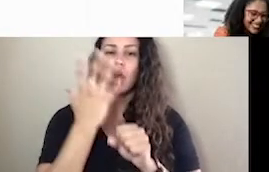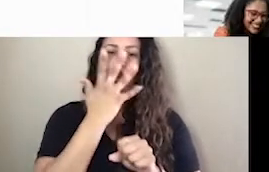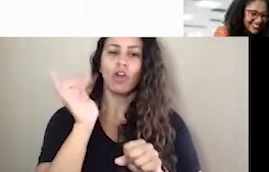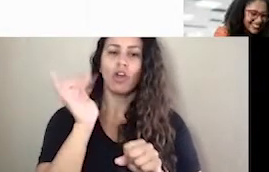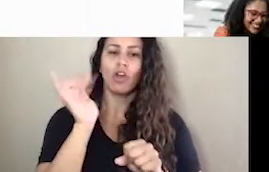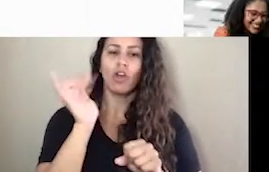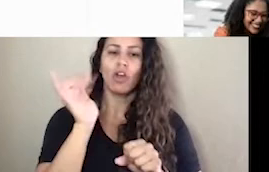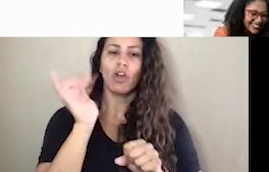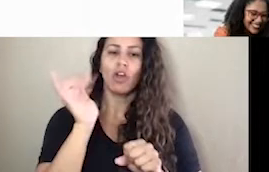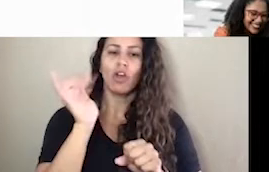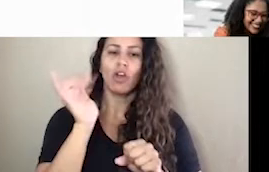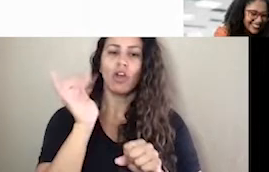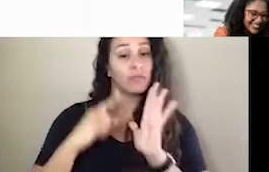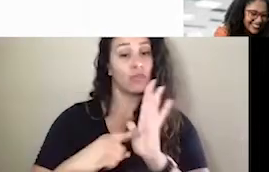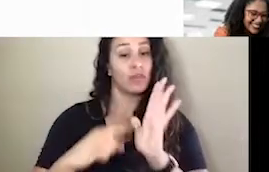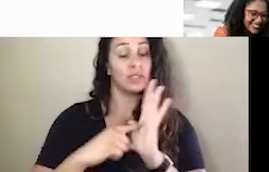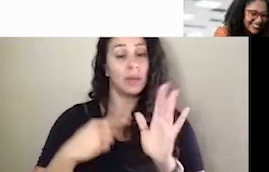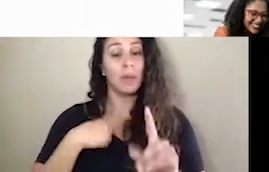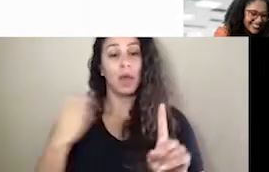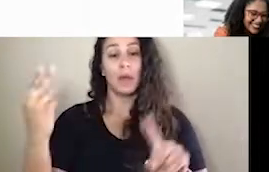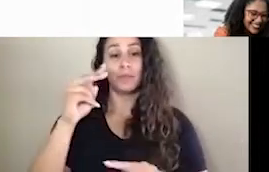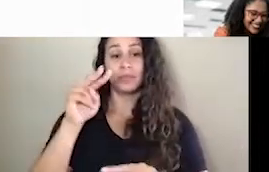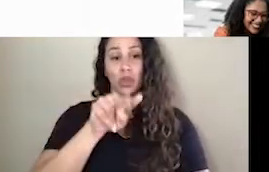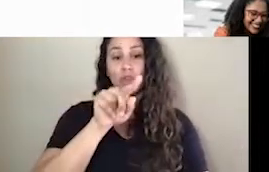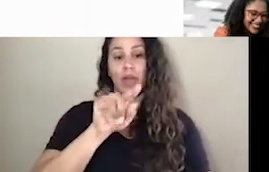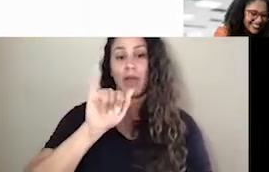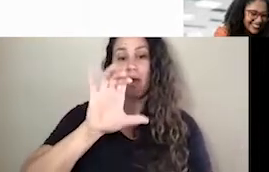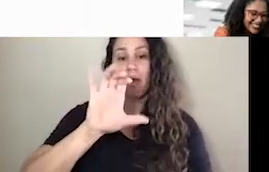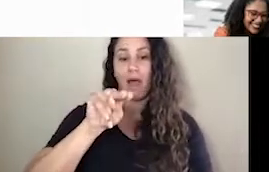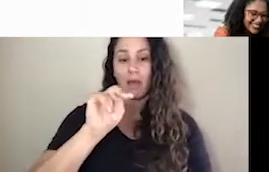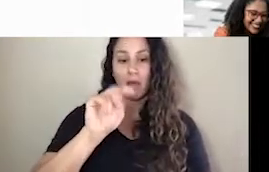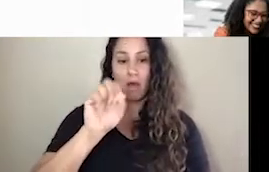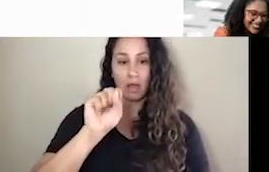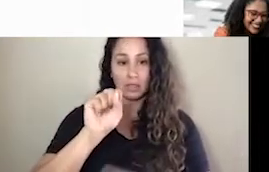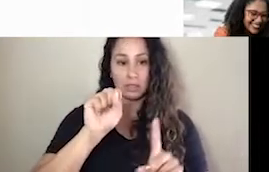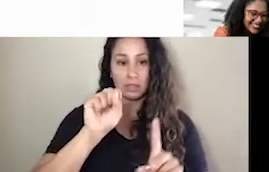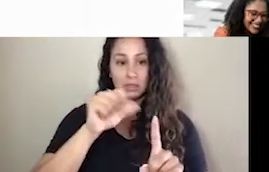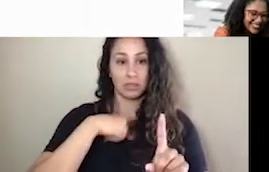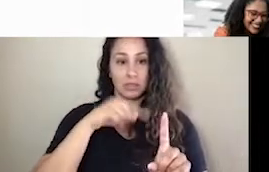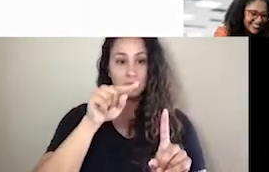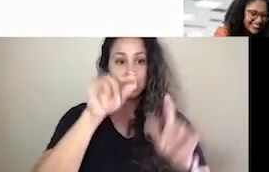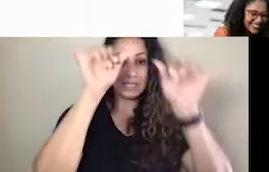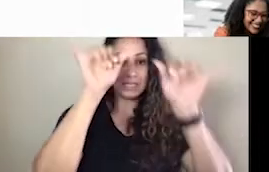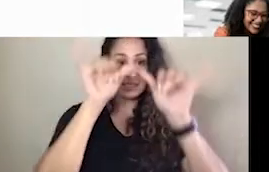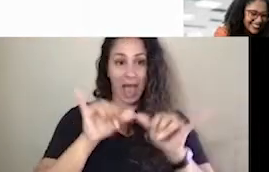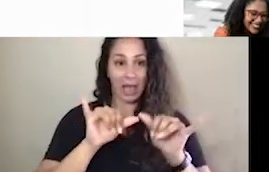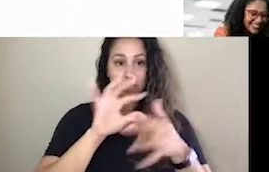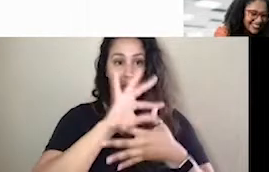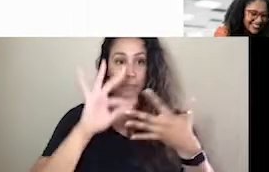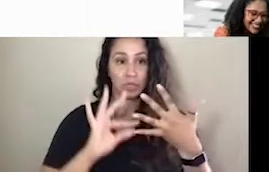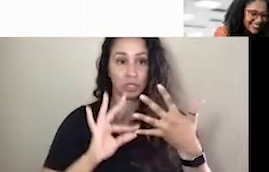AND SAY IF I CHECK OUT THE ICON SCRIPT, AND CHECK OUT THE SIZE OPTIONS AND A COUPLE OF DIFFERENT VARIATIONS.